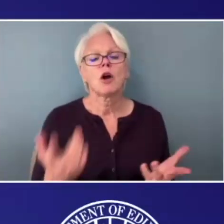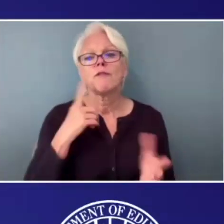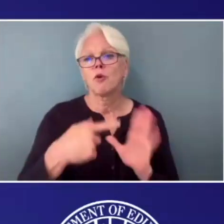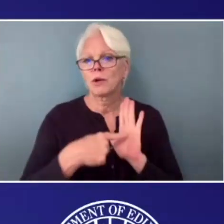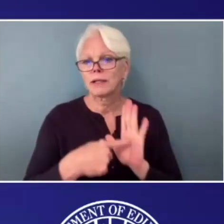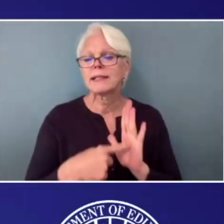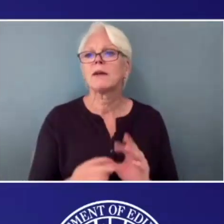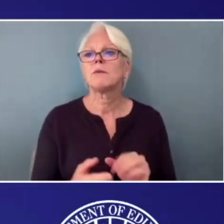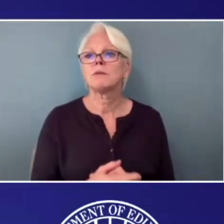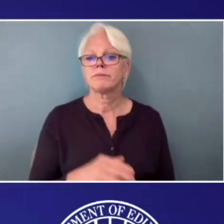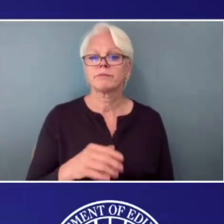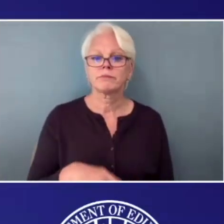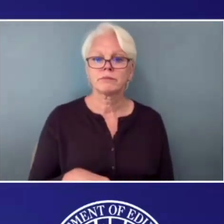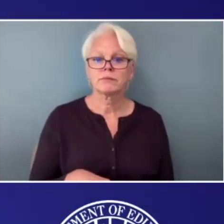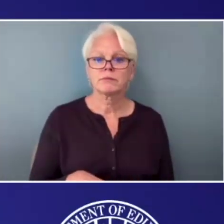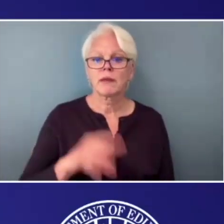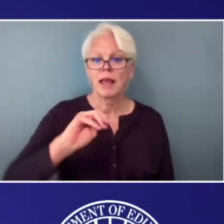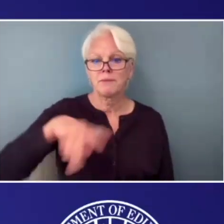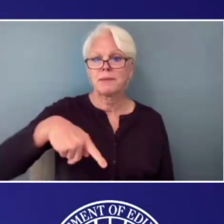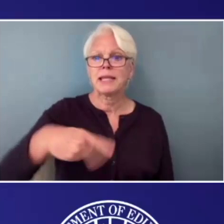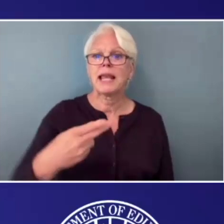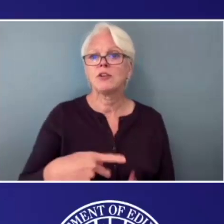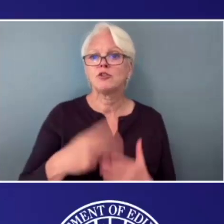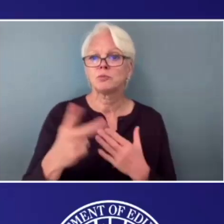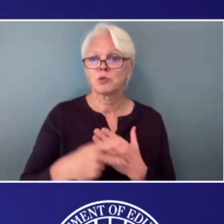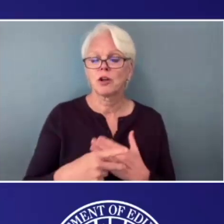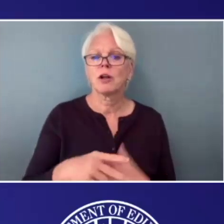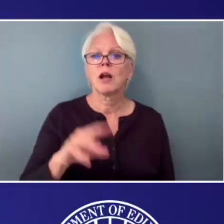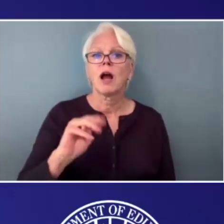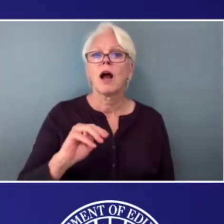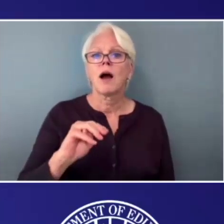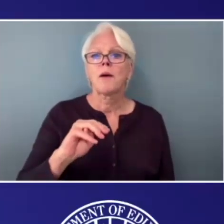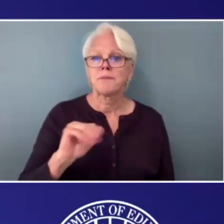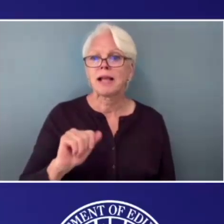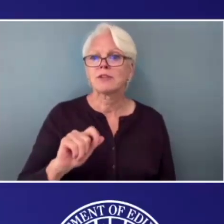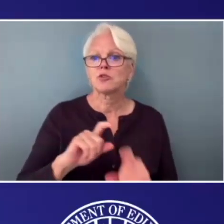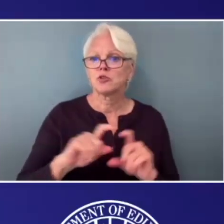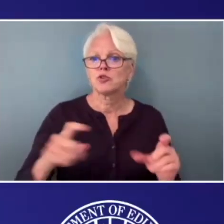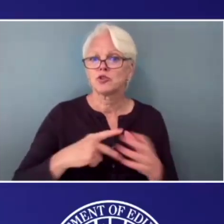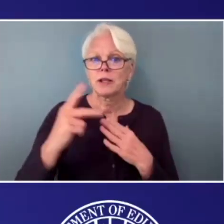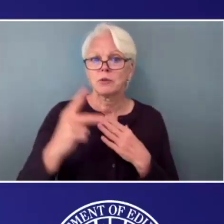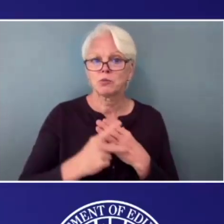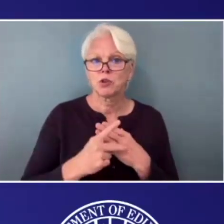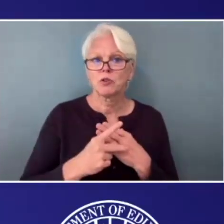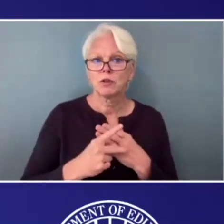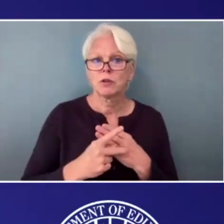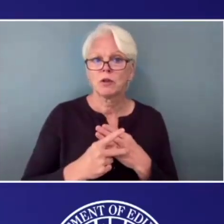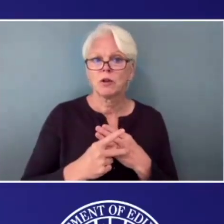an MPH program is a master's degree program, but it is in the School of Public